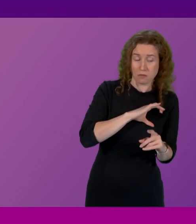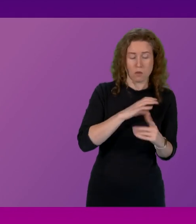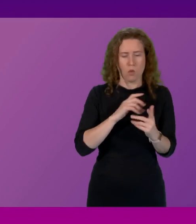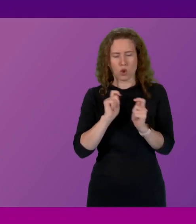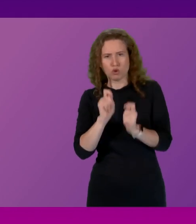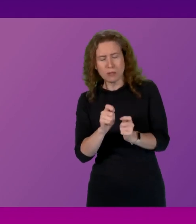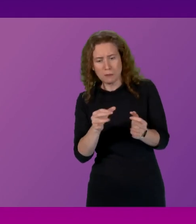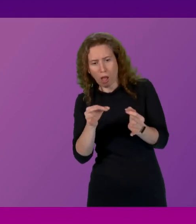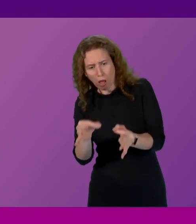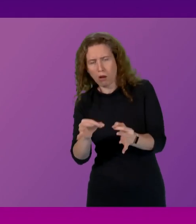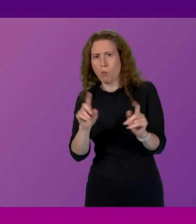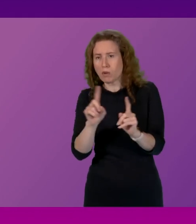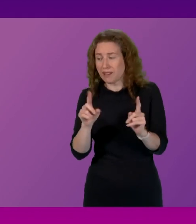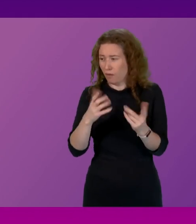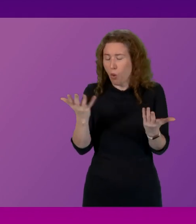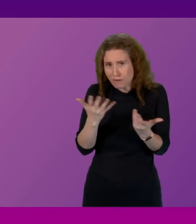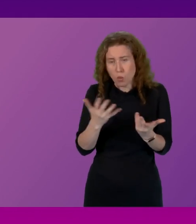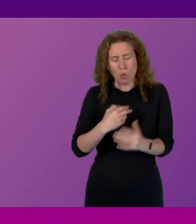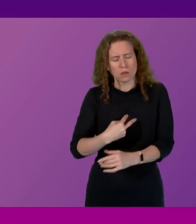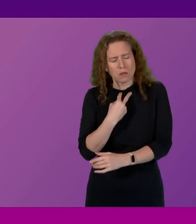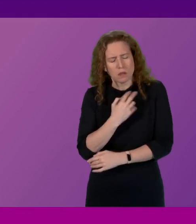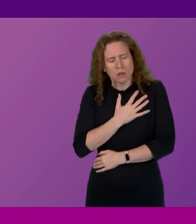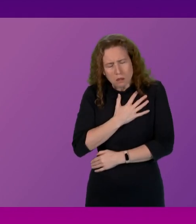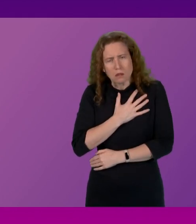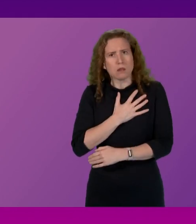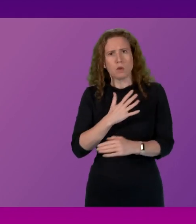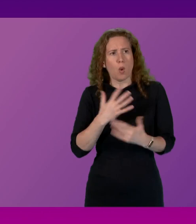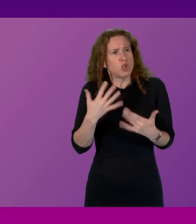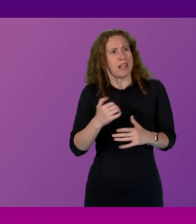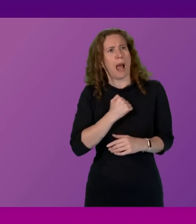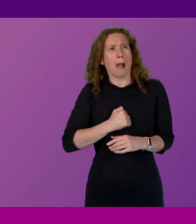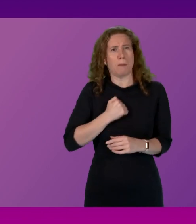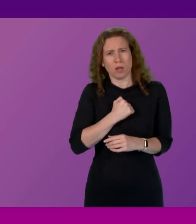of course the Government apologises—we have deep regret when that is the case.